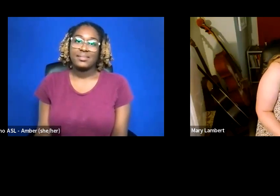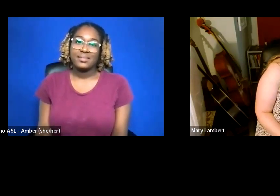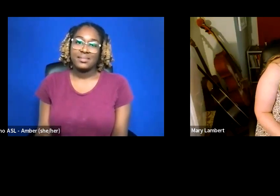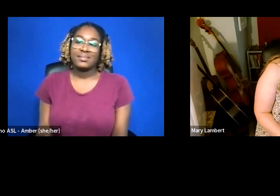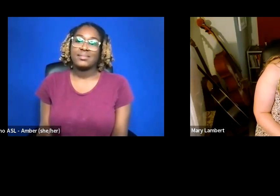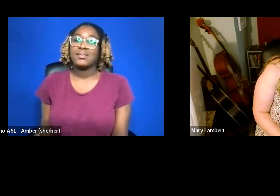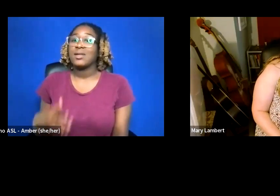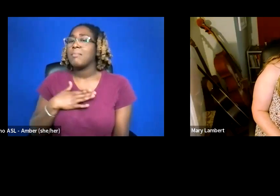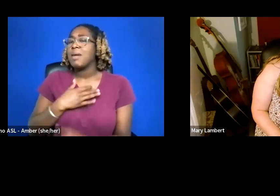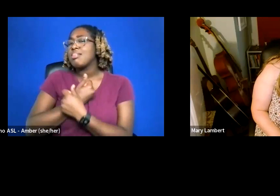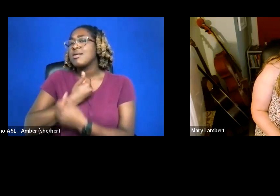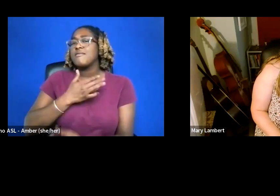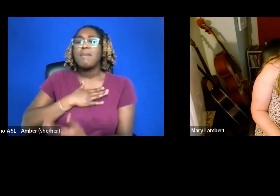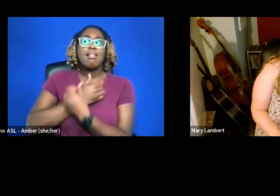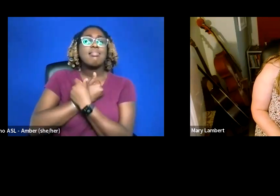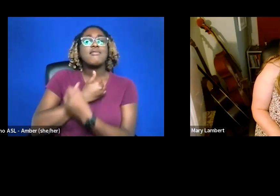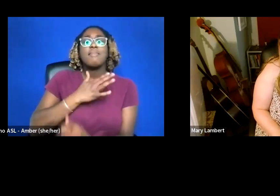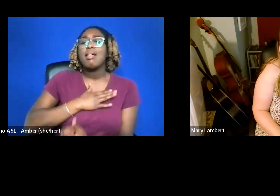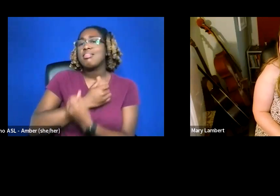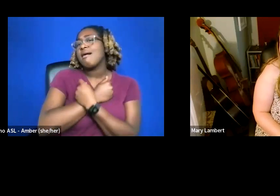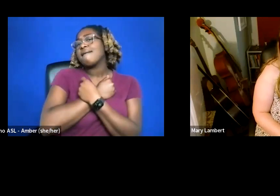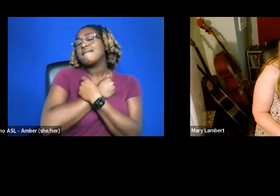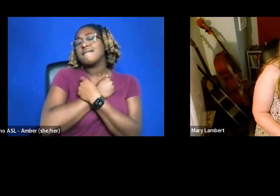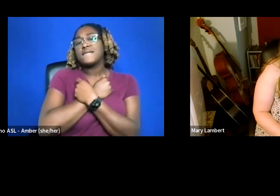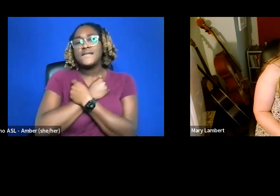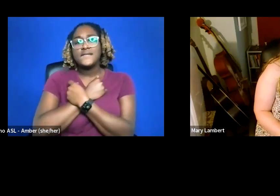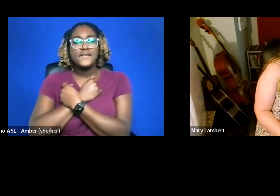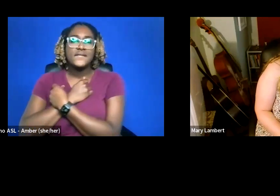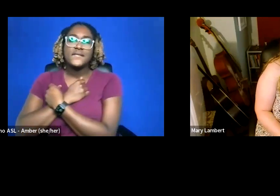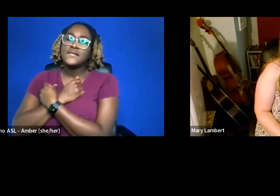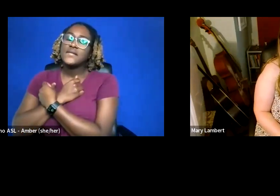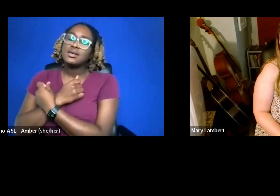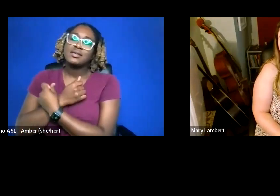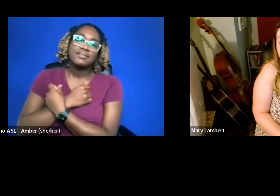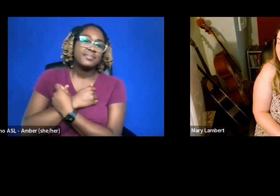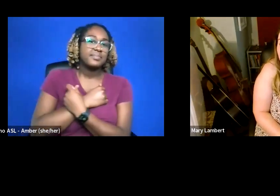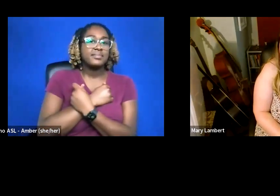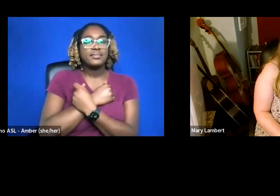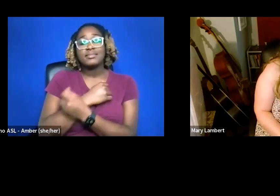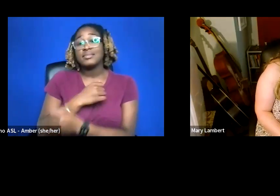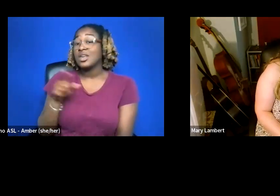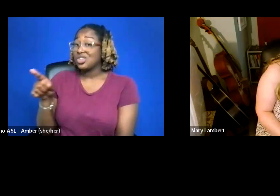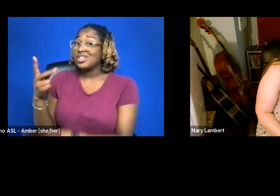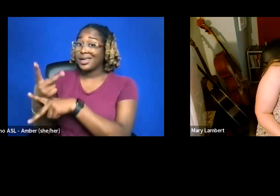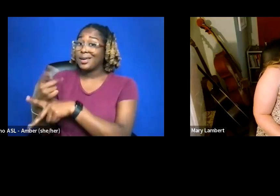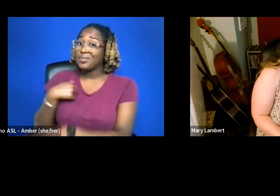My love, My love, my love, my love. But she keeps me so